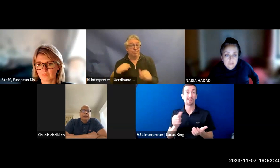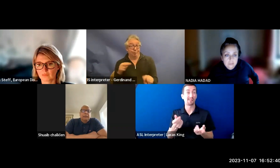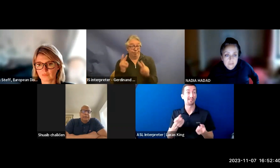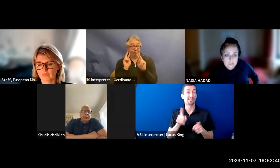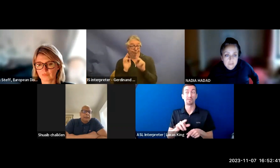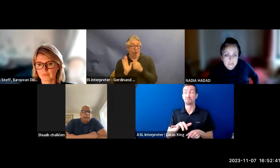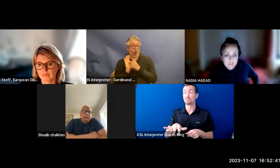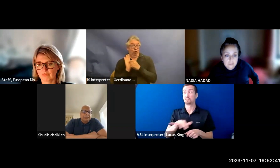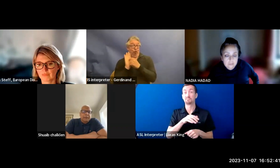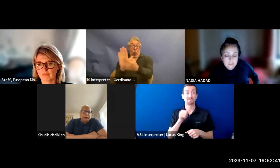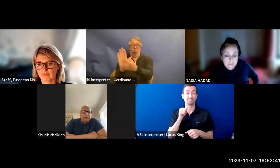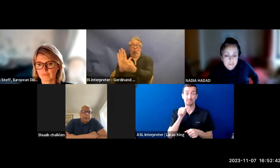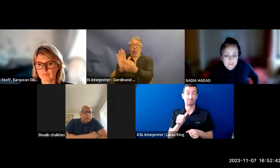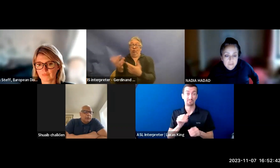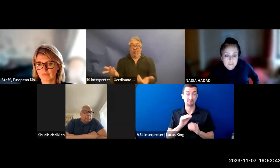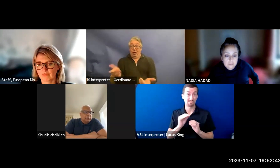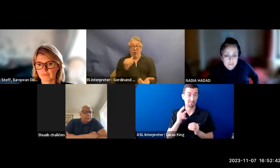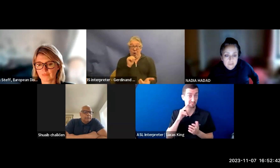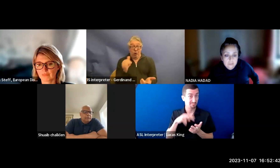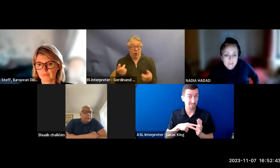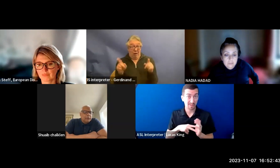it's not really effective on the ground.